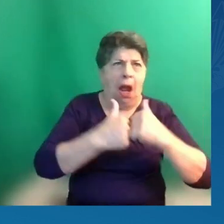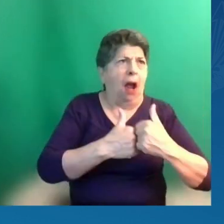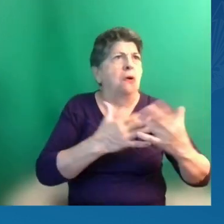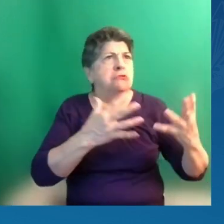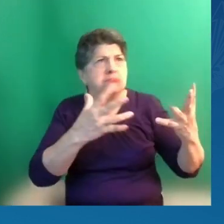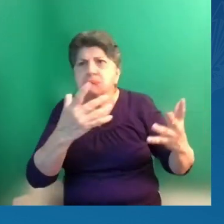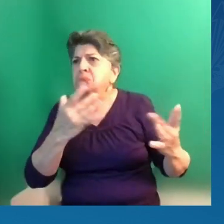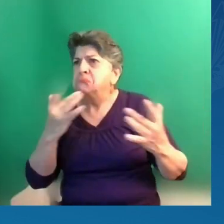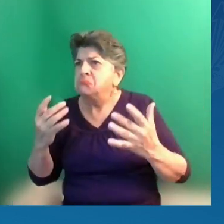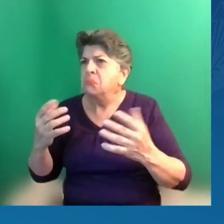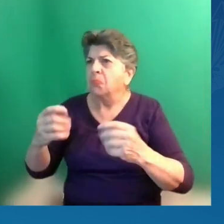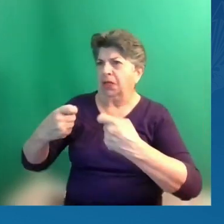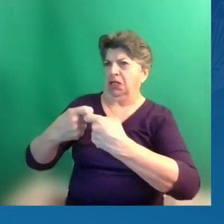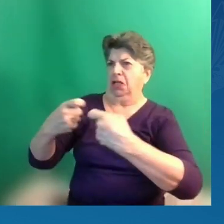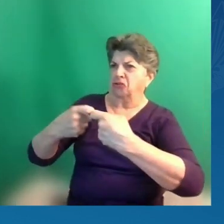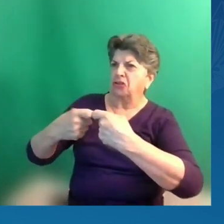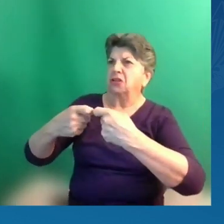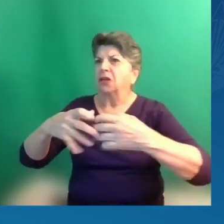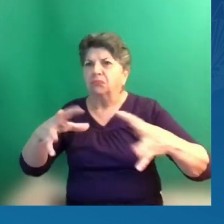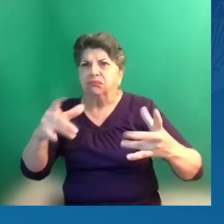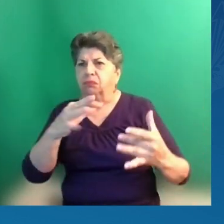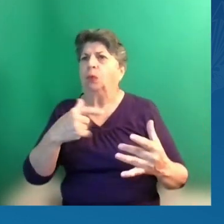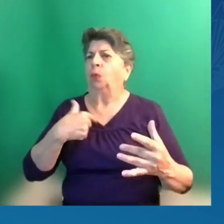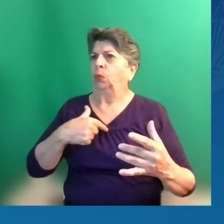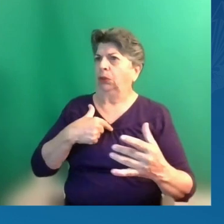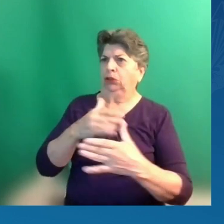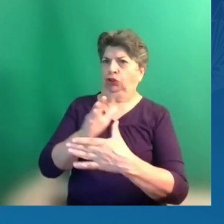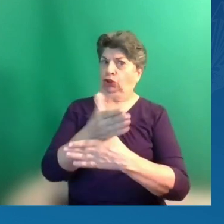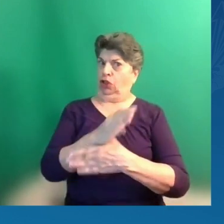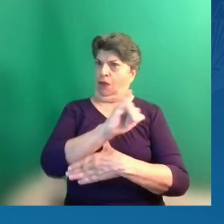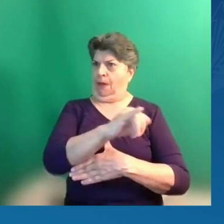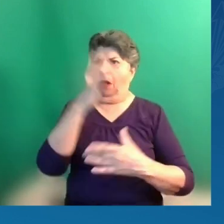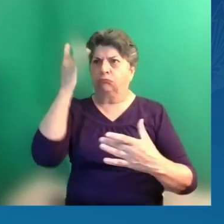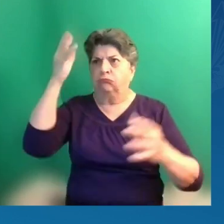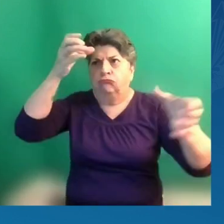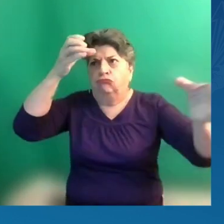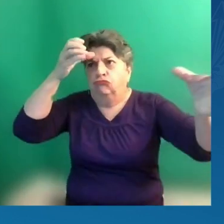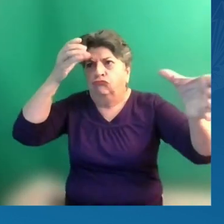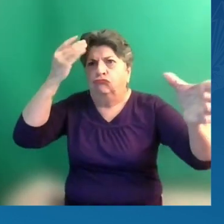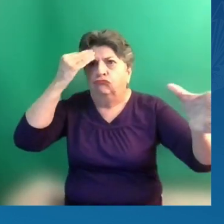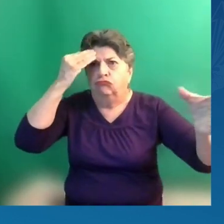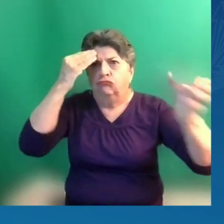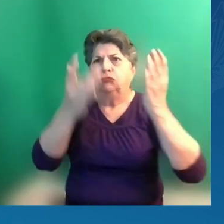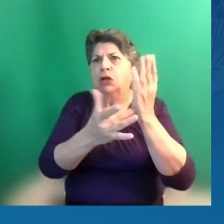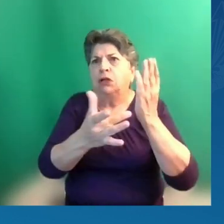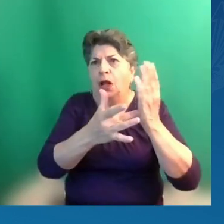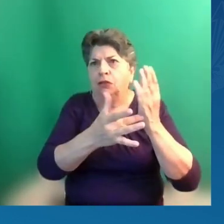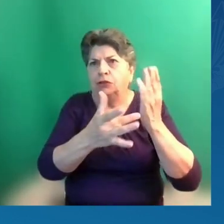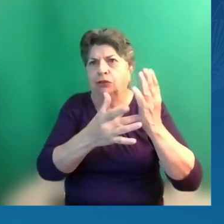and preserve global water resources. And third, by using our nation's